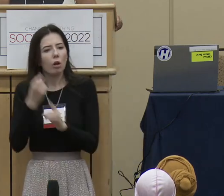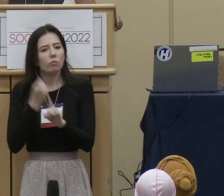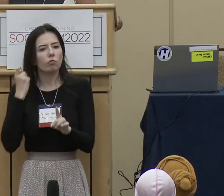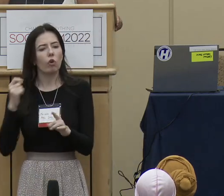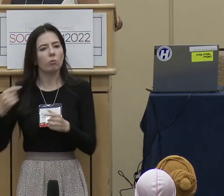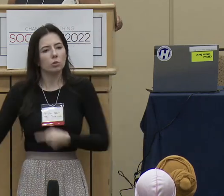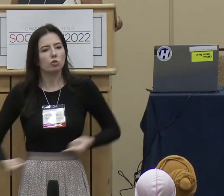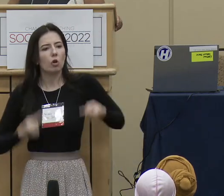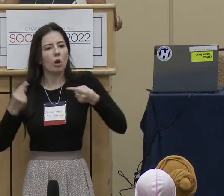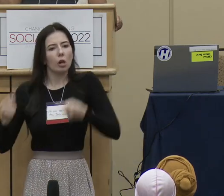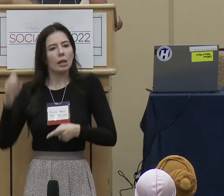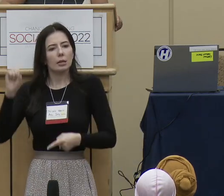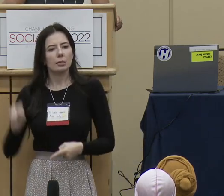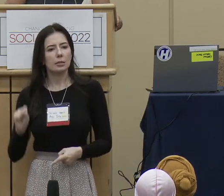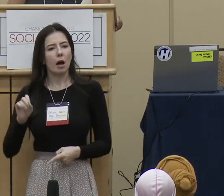information. Right, we have to learn about the struggle in